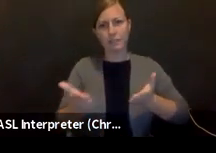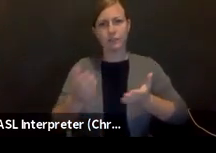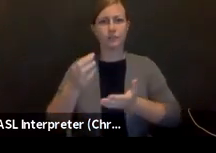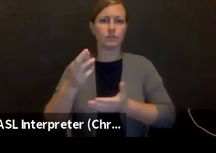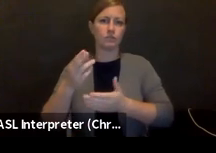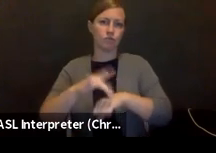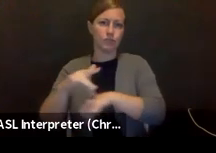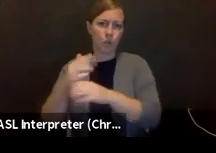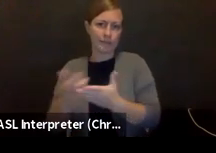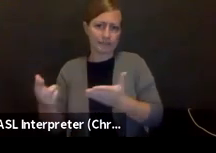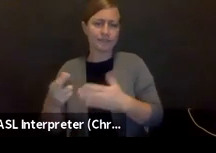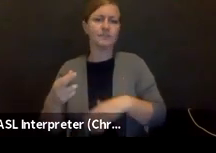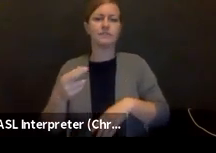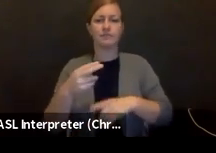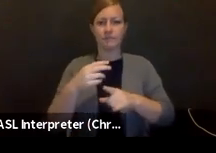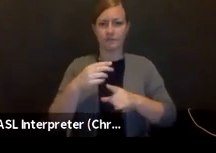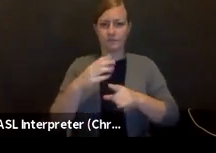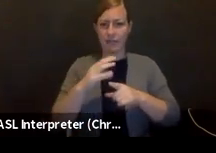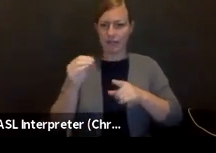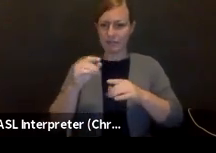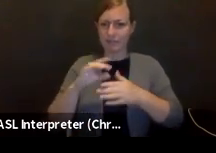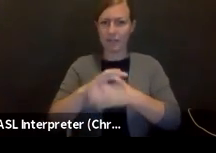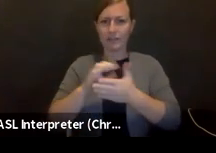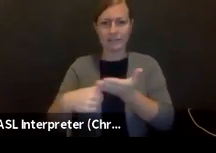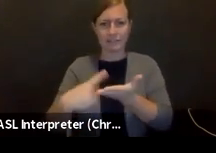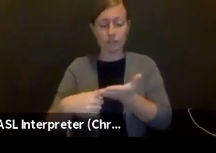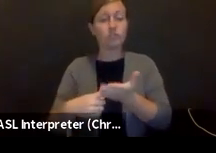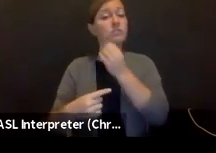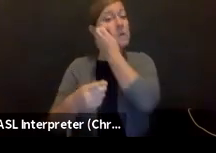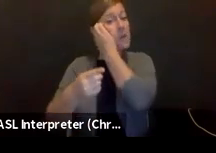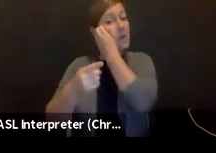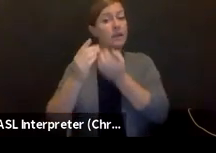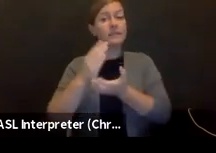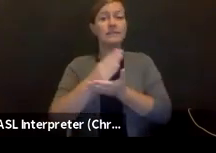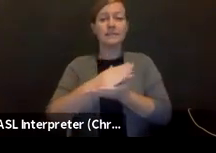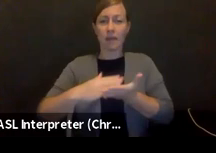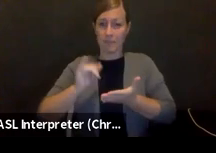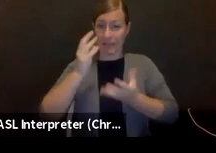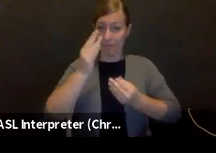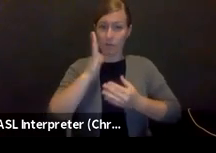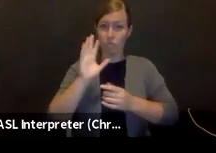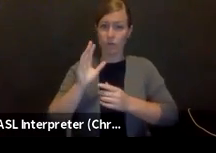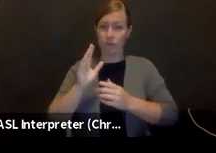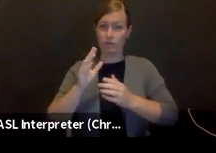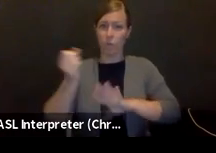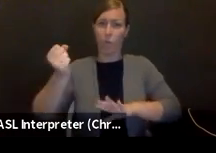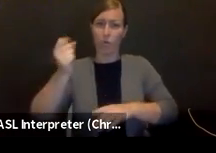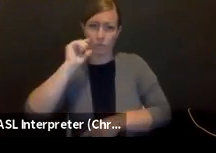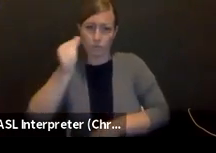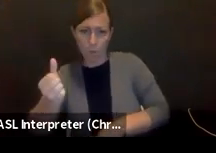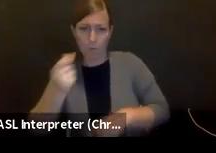ESD 189 - Amy Colburn: Some of the features that you will see as it pops up, we probably will not get to until tomorrow, but we'll just kind of see where we get to today.